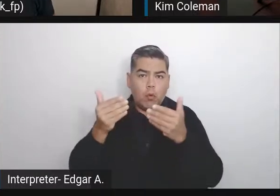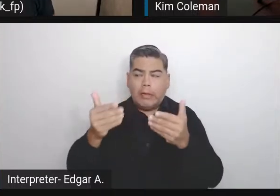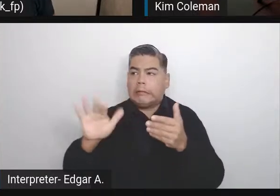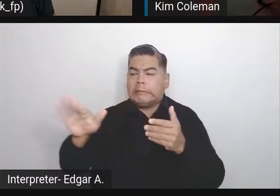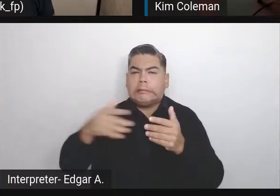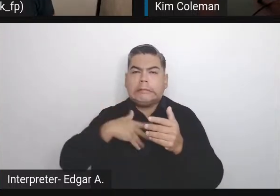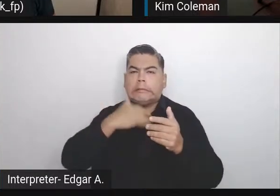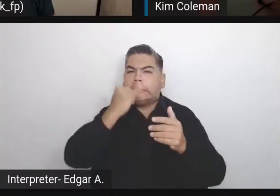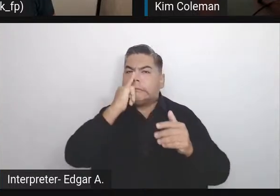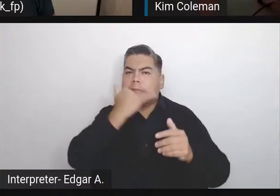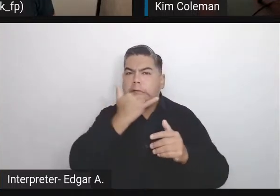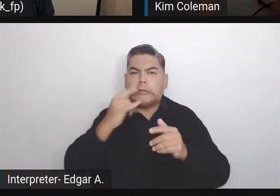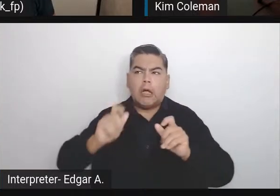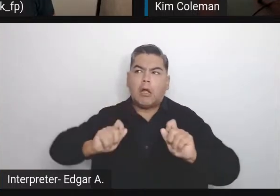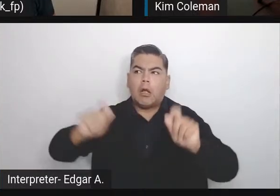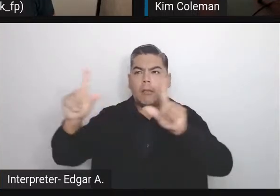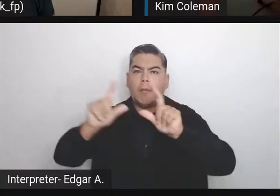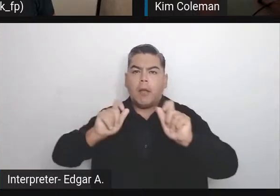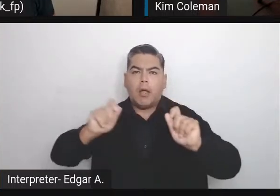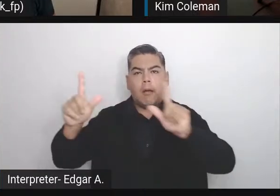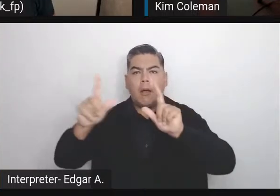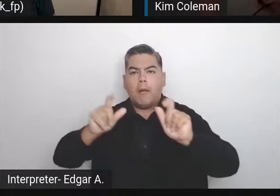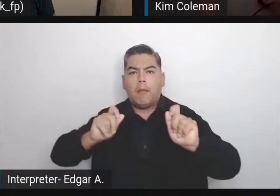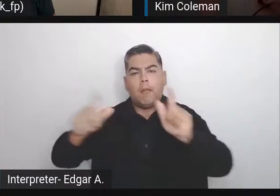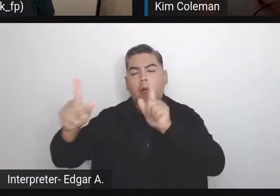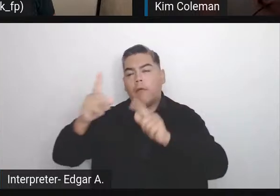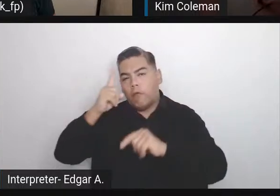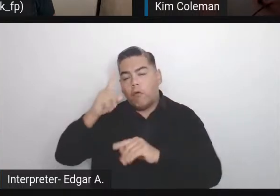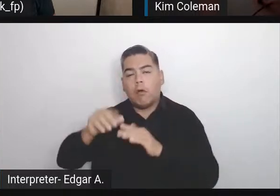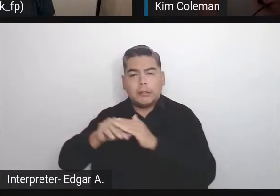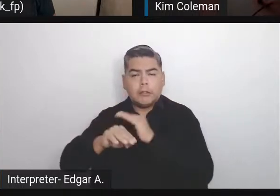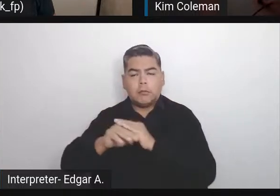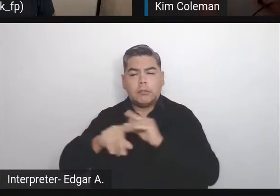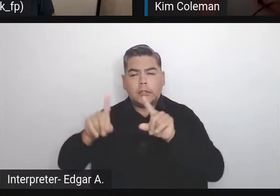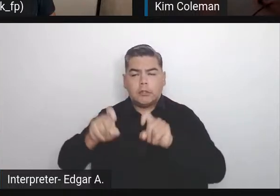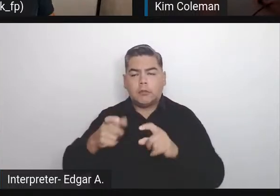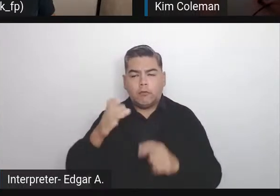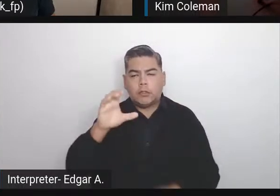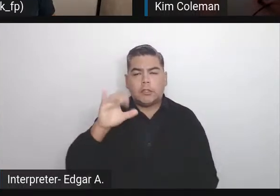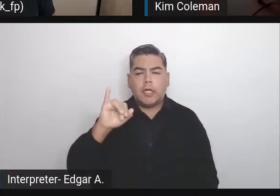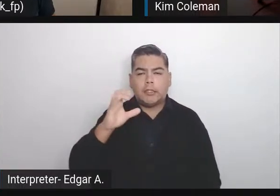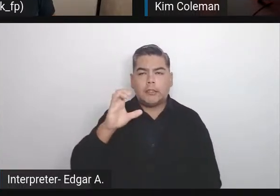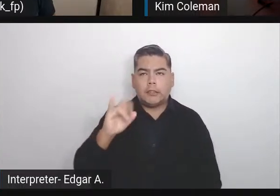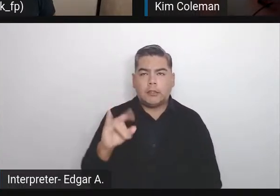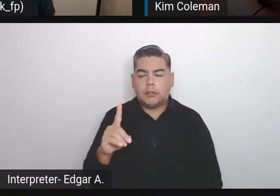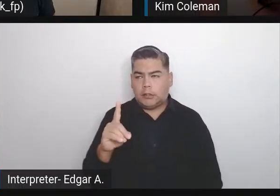≫: Have you seen it is an individual persons role to be the one that addresses the errors that come up with the